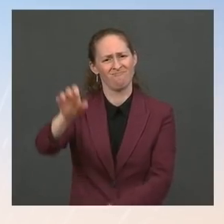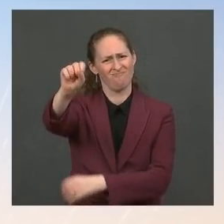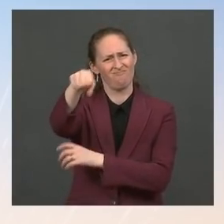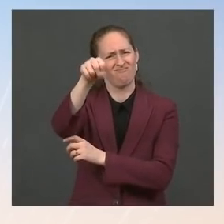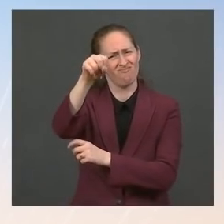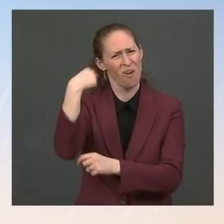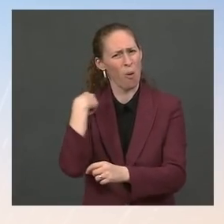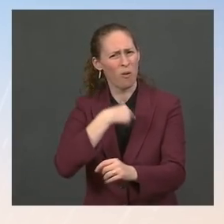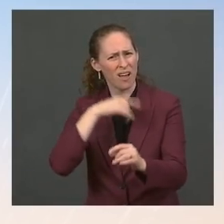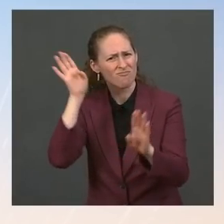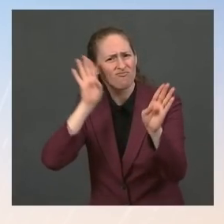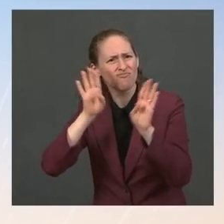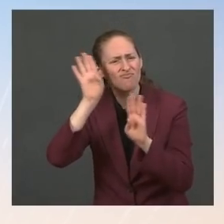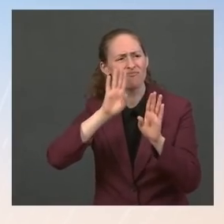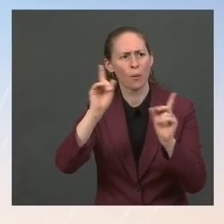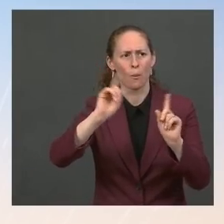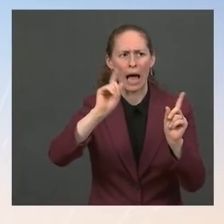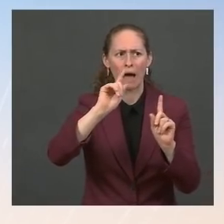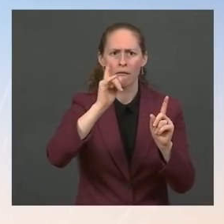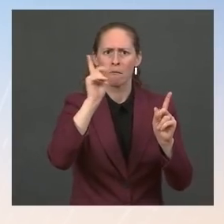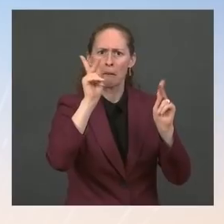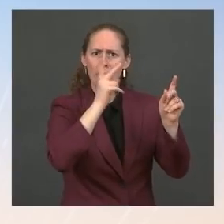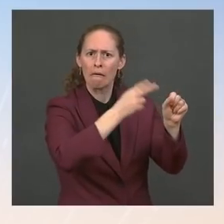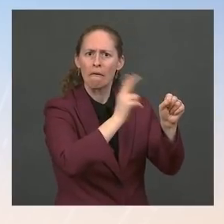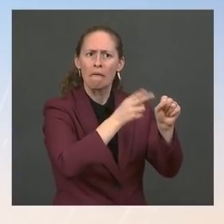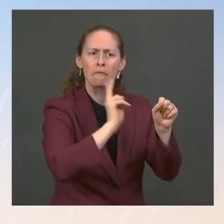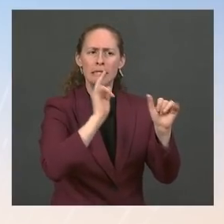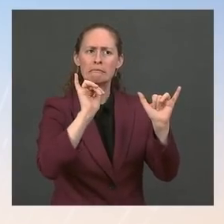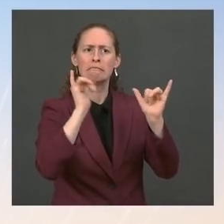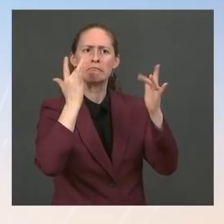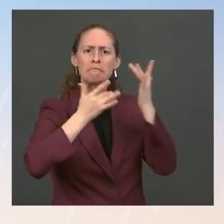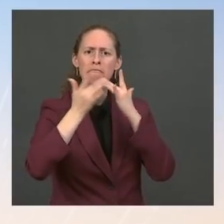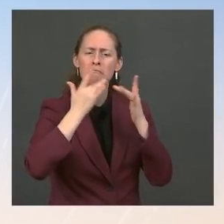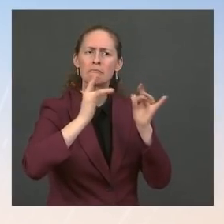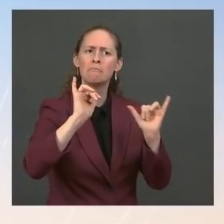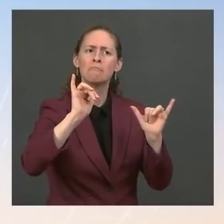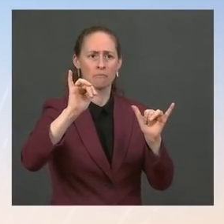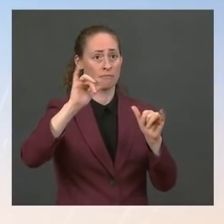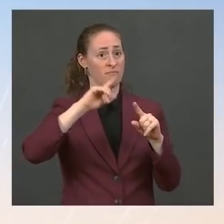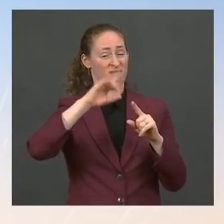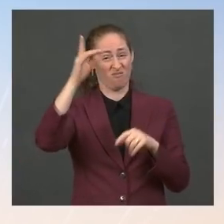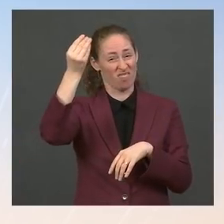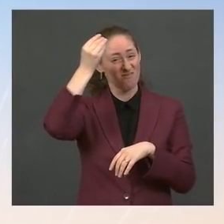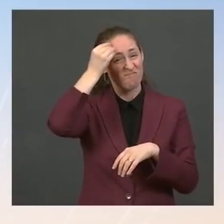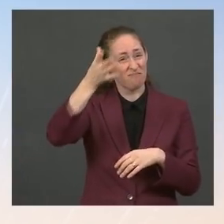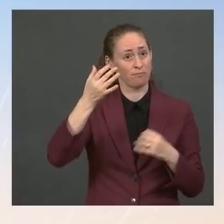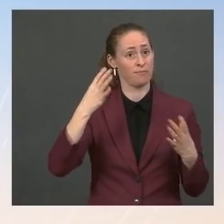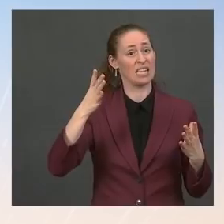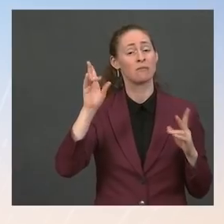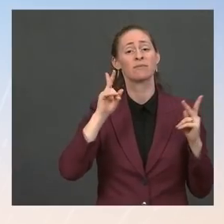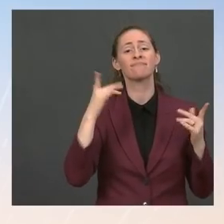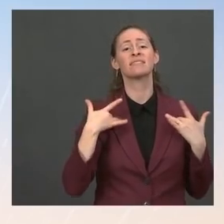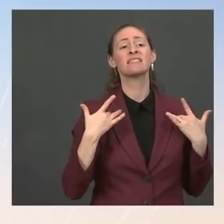the fact that many workers feel this is a time to look for a better job with greater pay and more benefits. The Press: And then following up on the questions